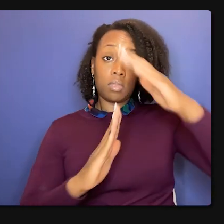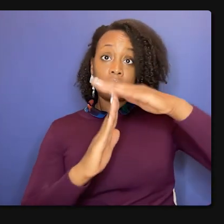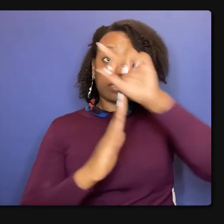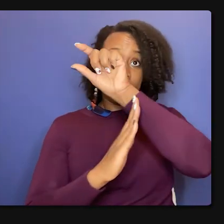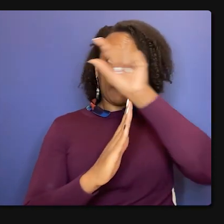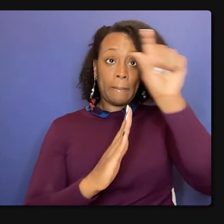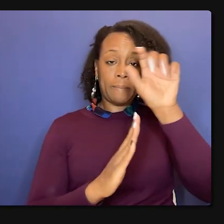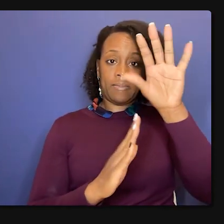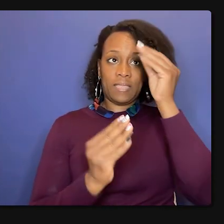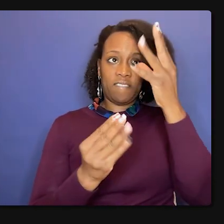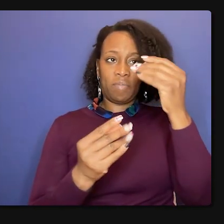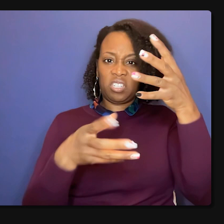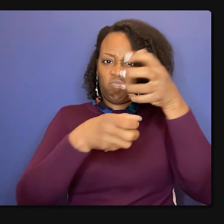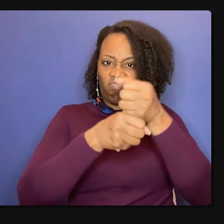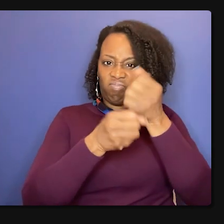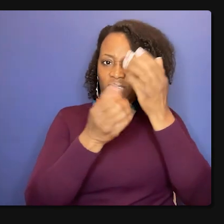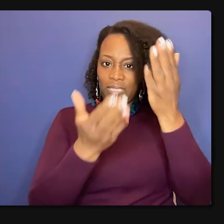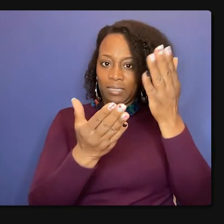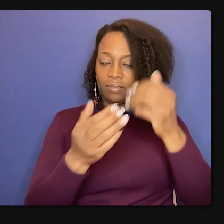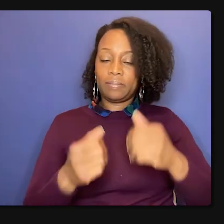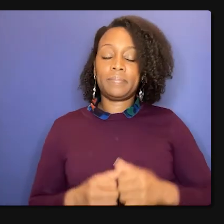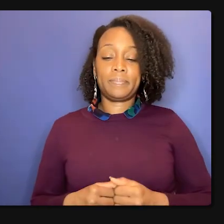that console's information is summarized for you.